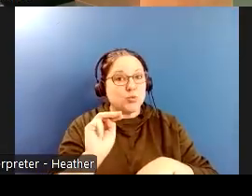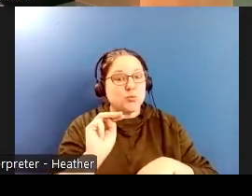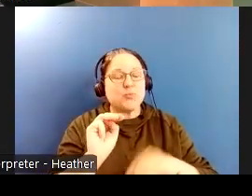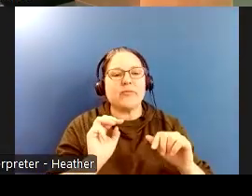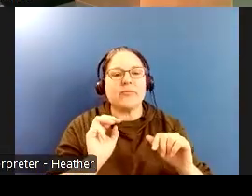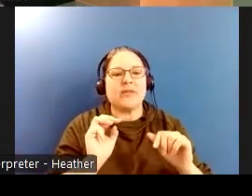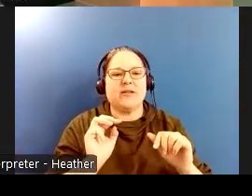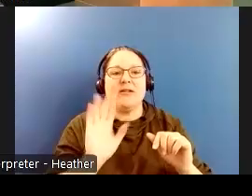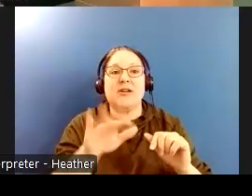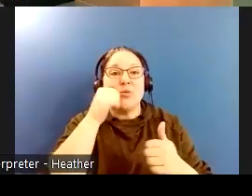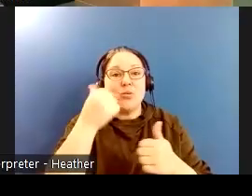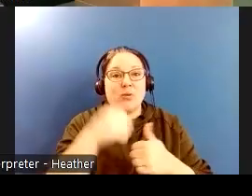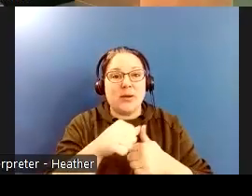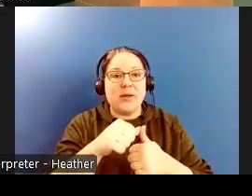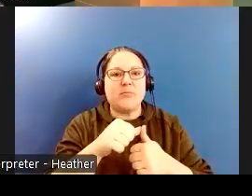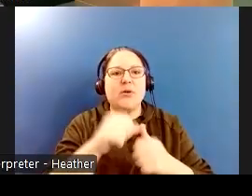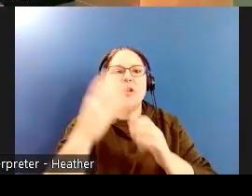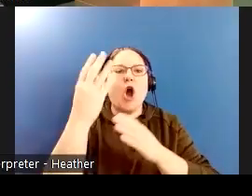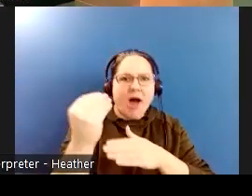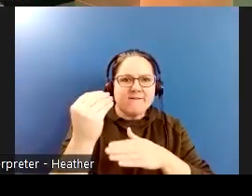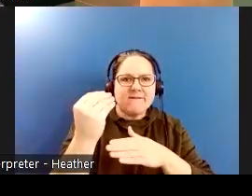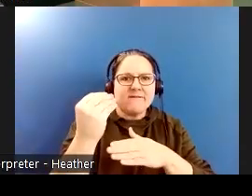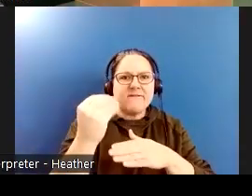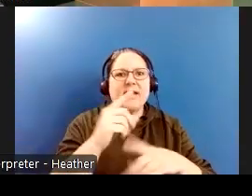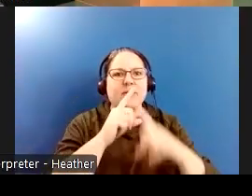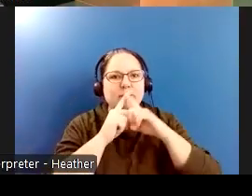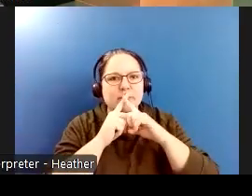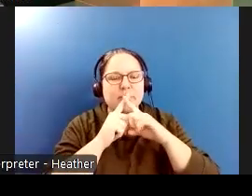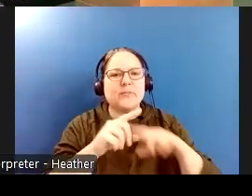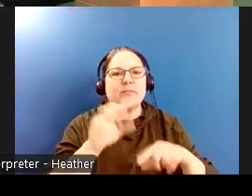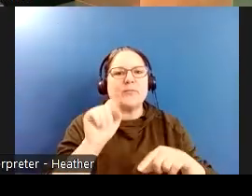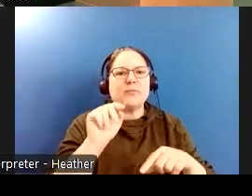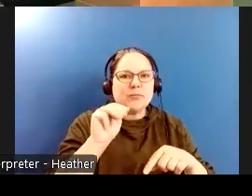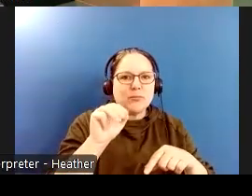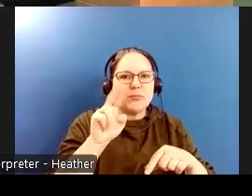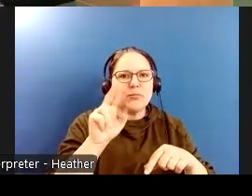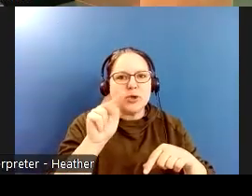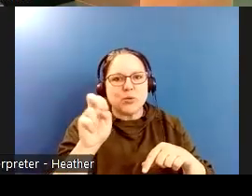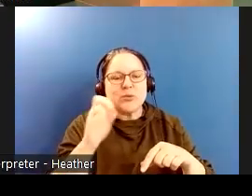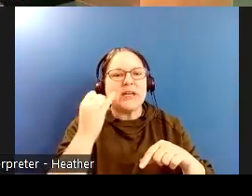remember your microphones and cameras are off and uh if you have comments or questions, which I hope